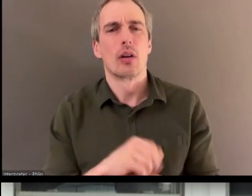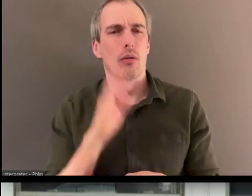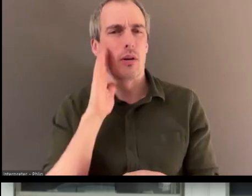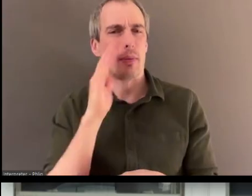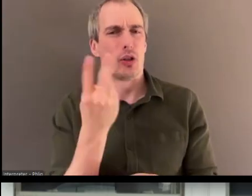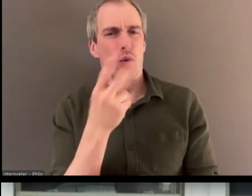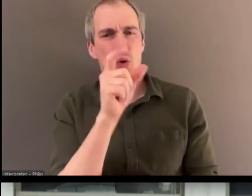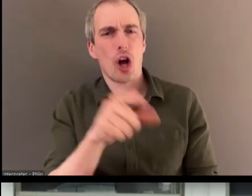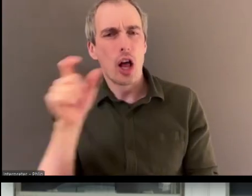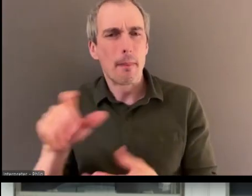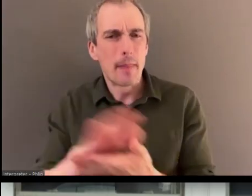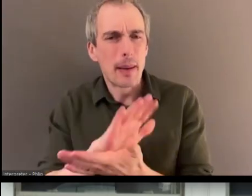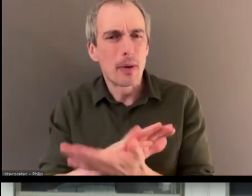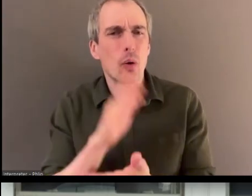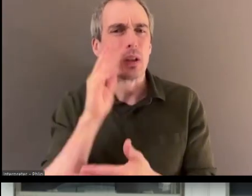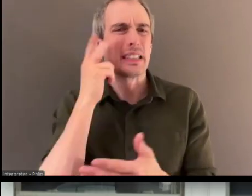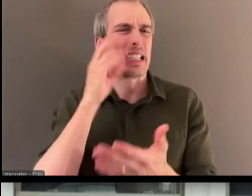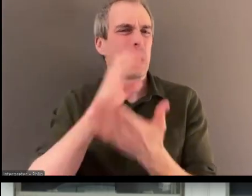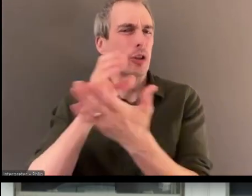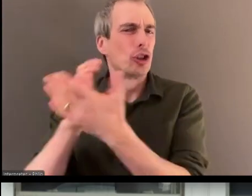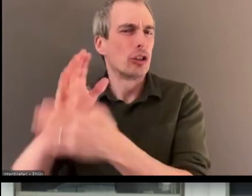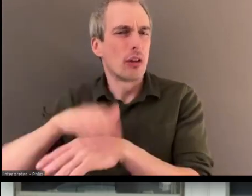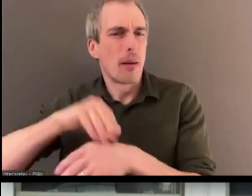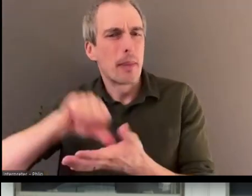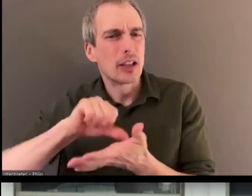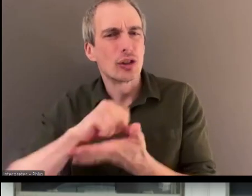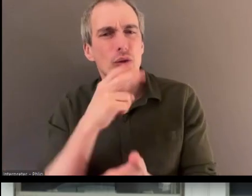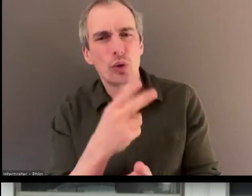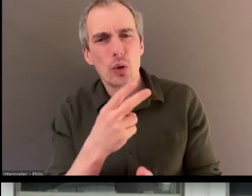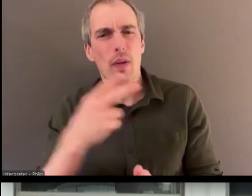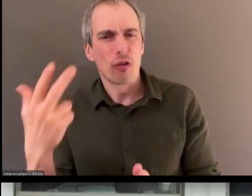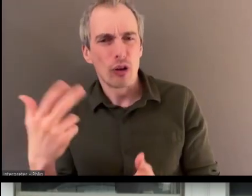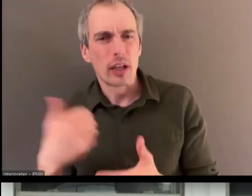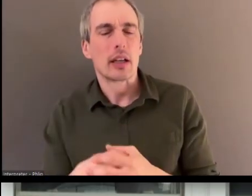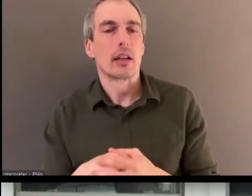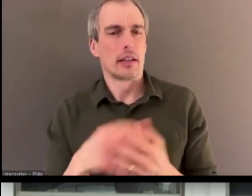And here's all the other things that you should look out for. And we adjust the prompts ahead of time.